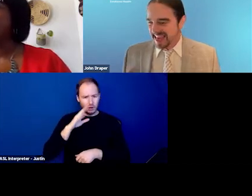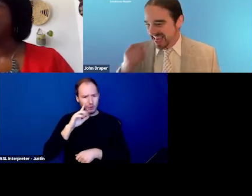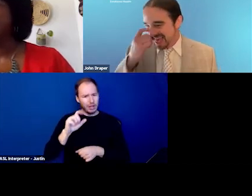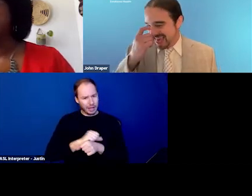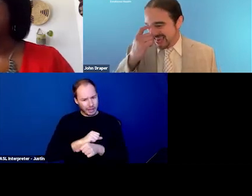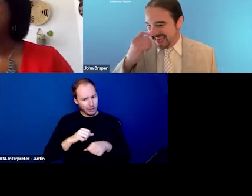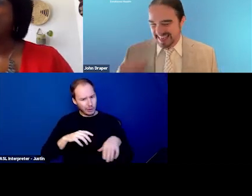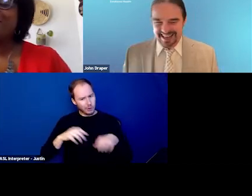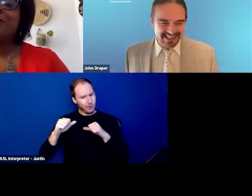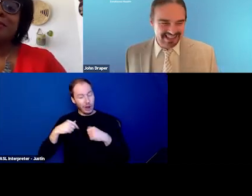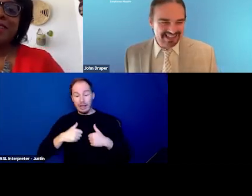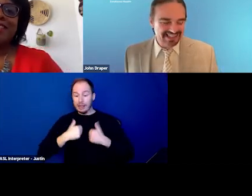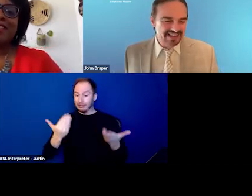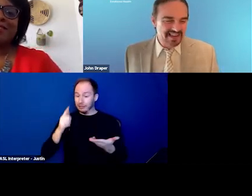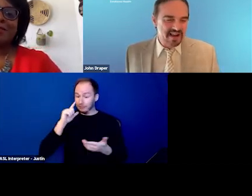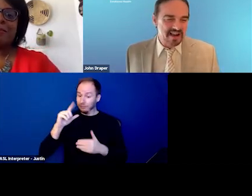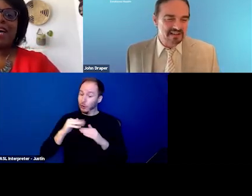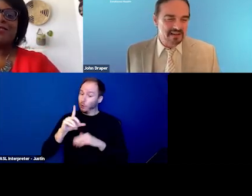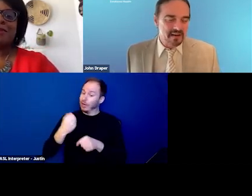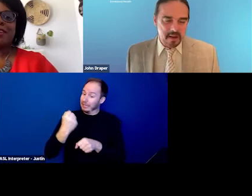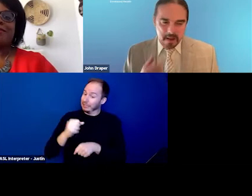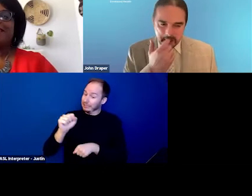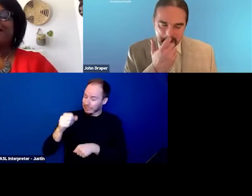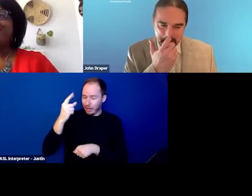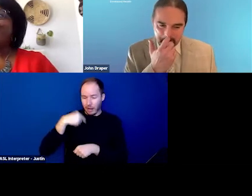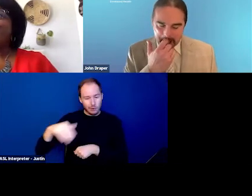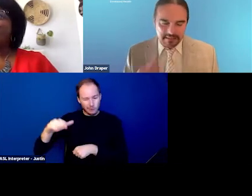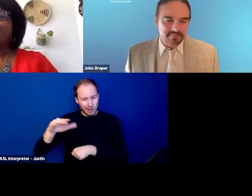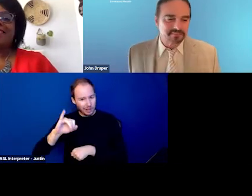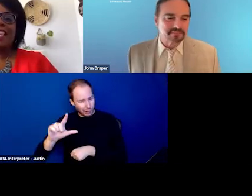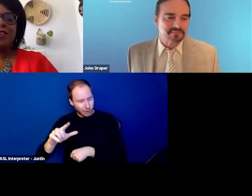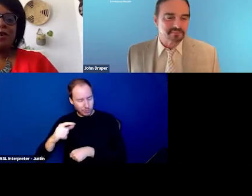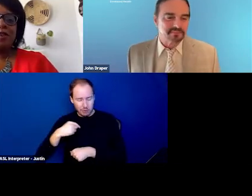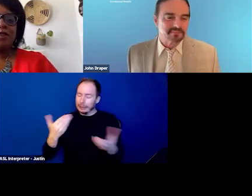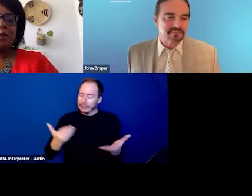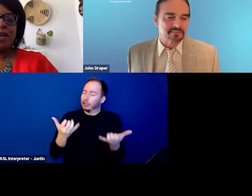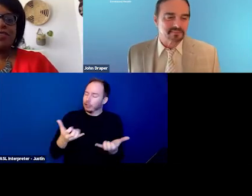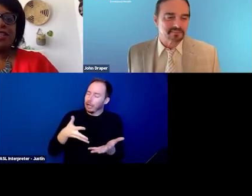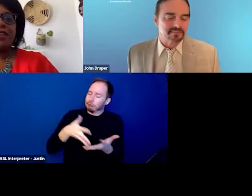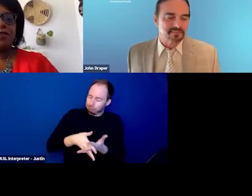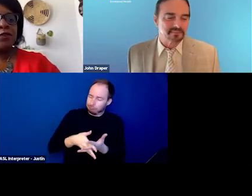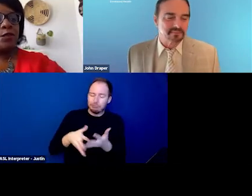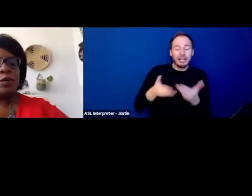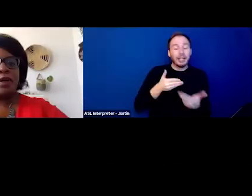but yes, I've been living here for 20 plus years, so I might as well. Thank you all so much. Good afternoon, everyone.